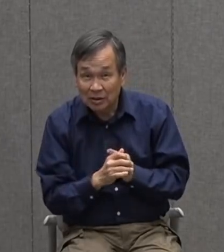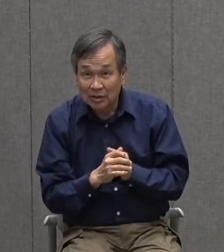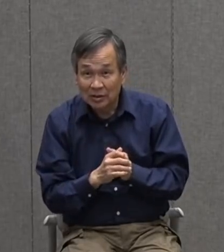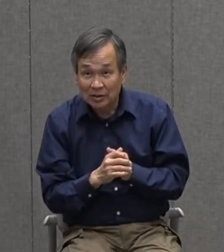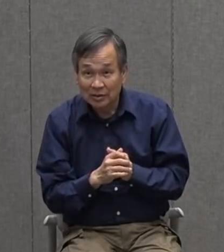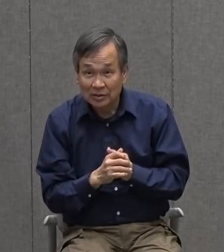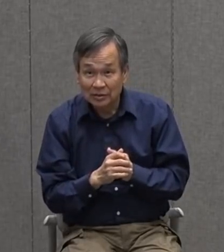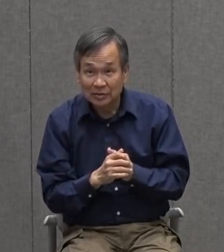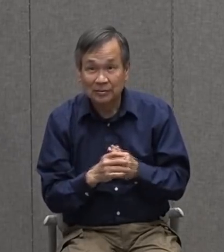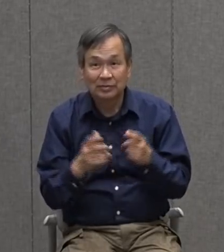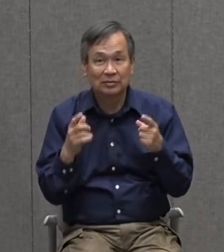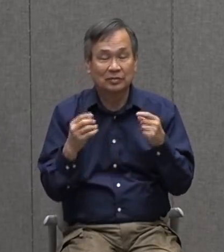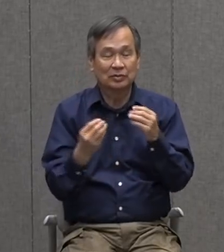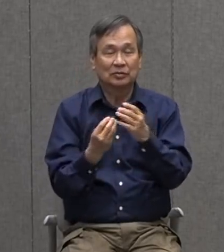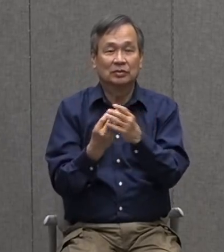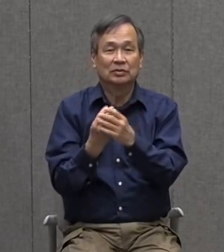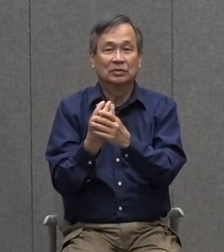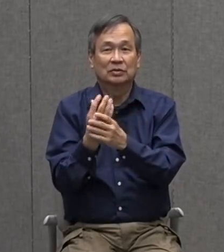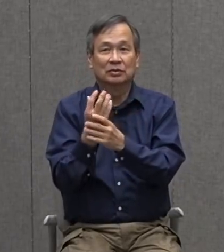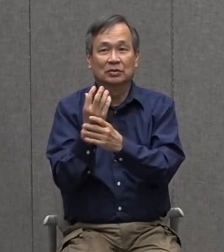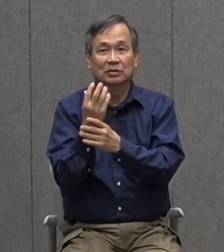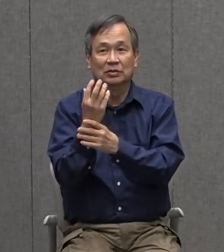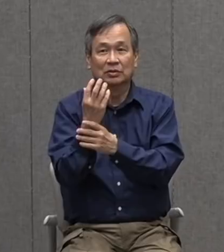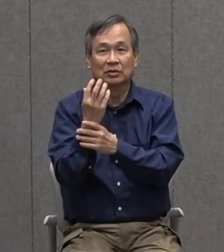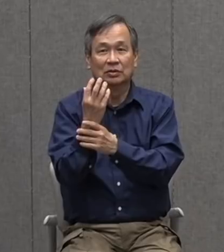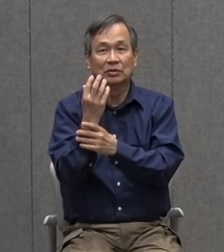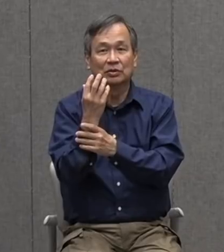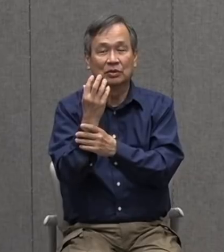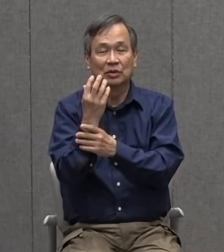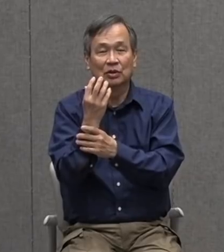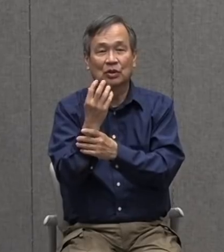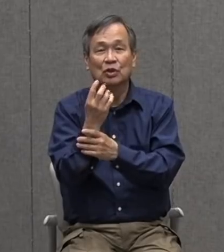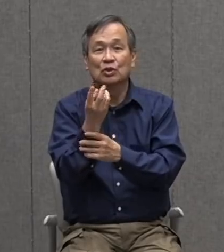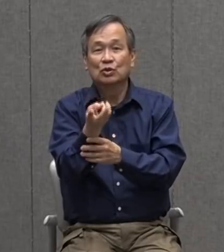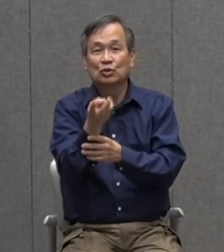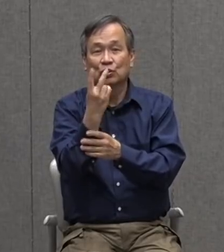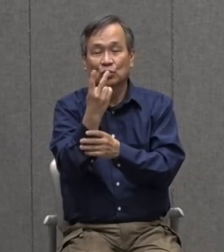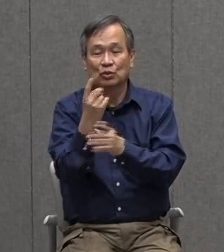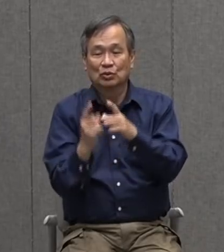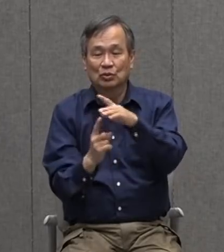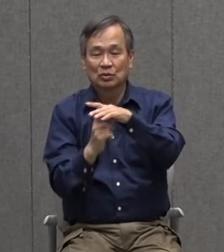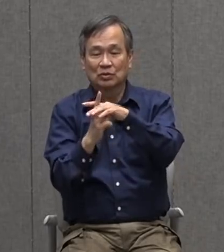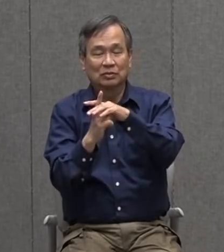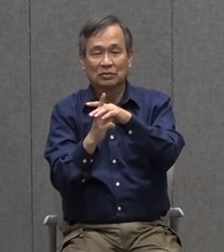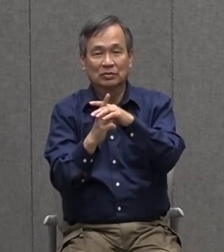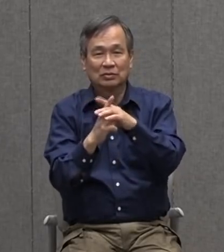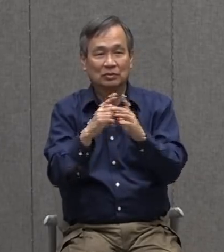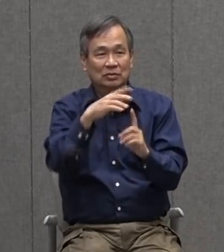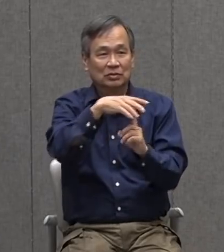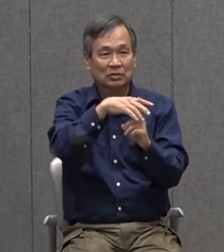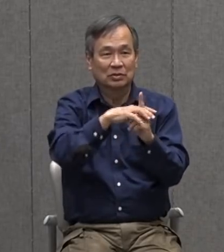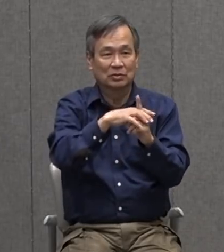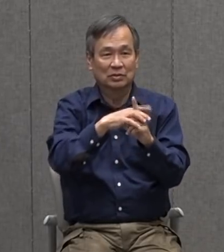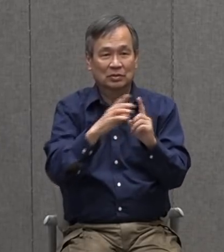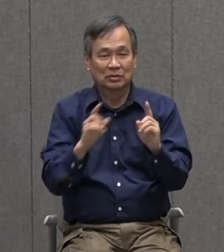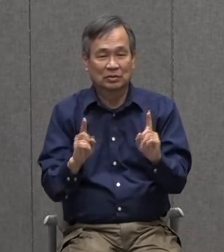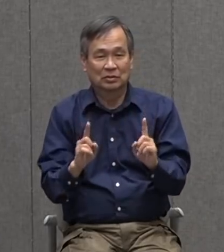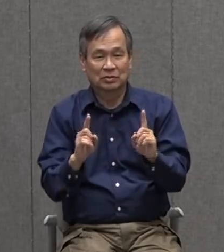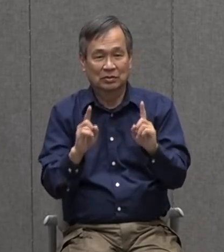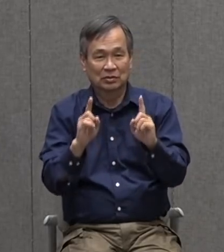In the spring 20 sprouts came up, I'm sorry two sprouts came up. And in the fall, four seeds were produced.